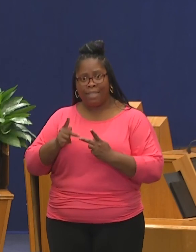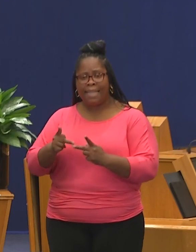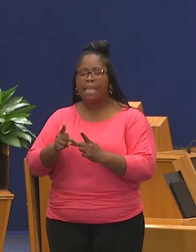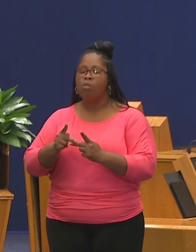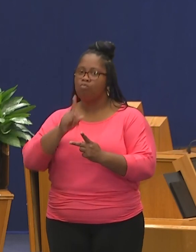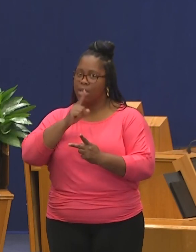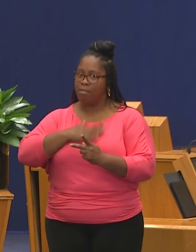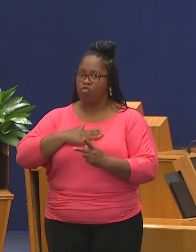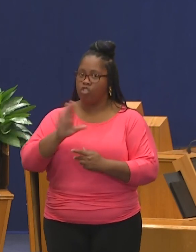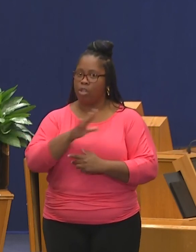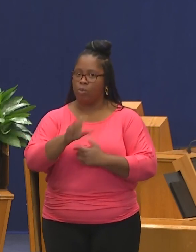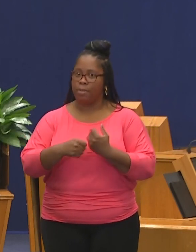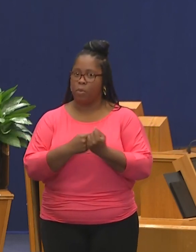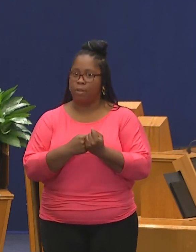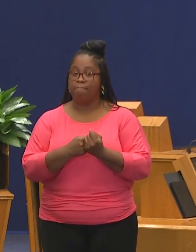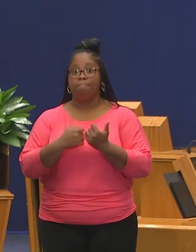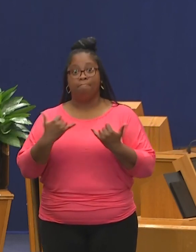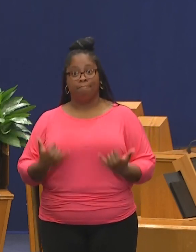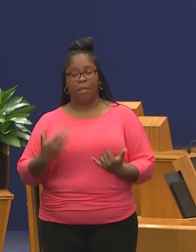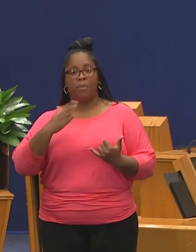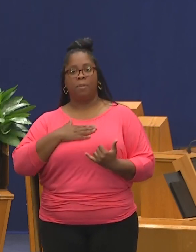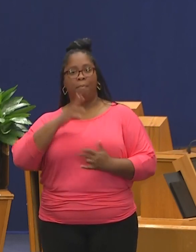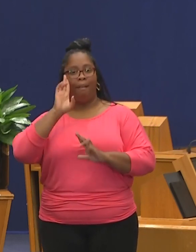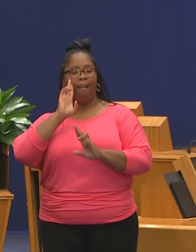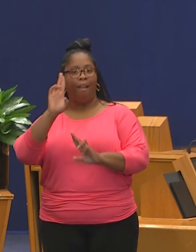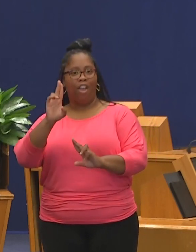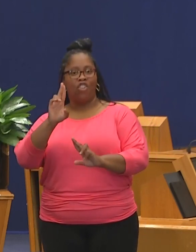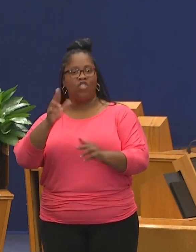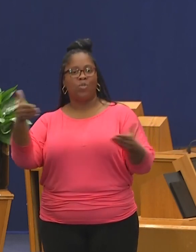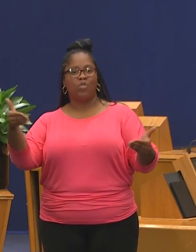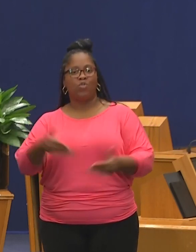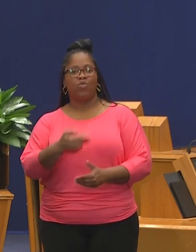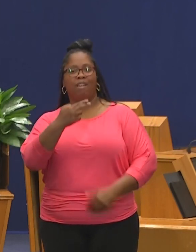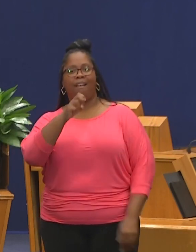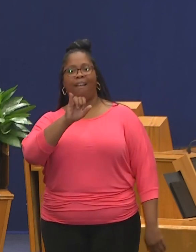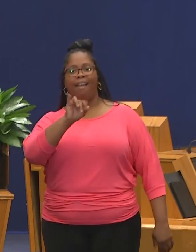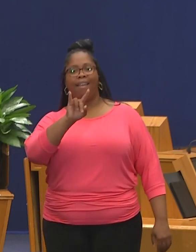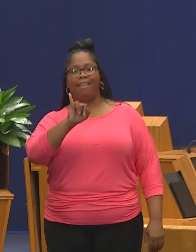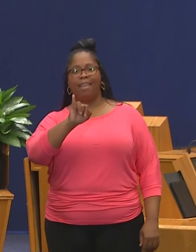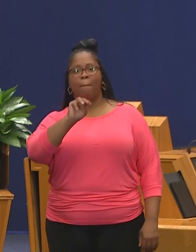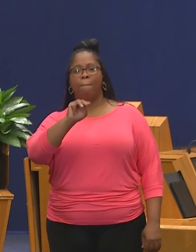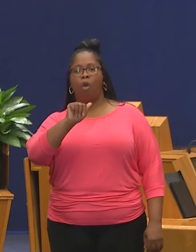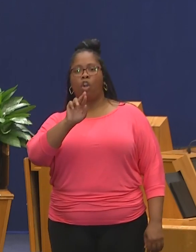FACILITIES ARE VERY APPRECIATIVE OF THE SUPPORT.